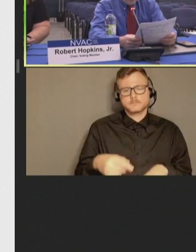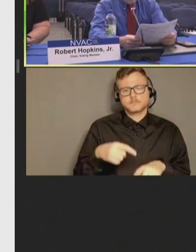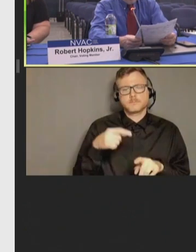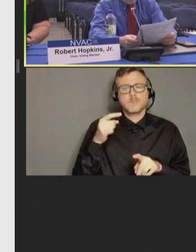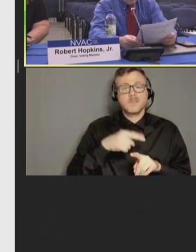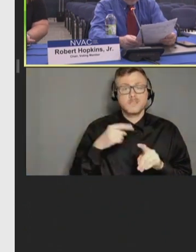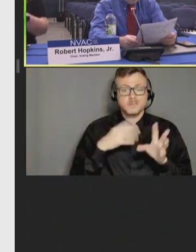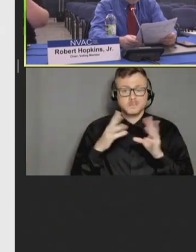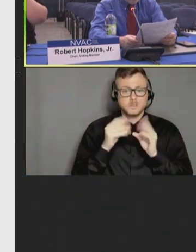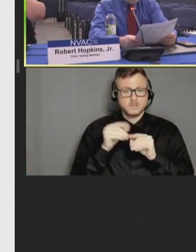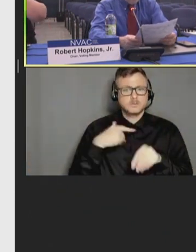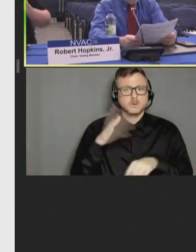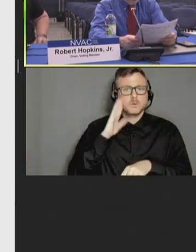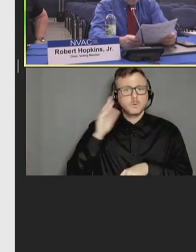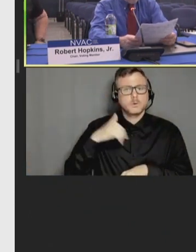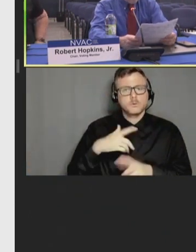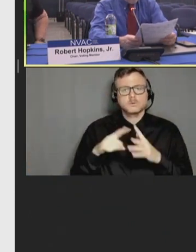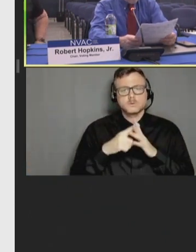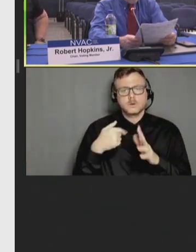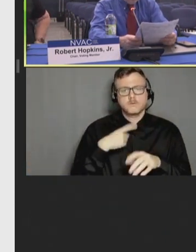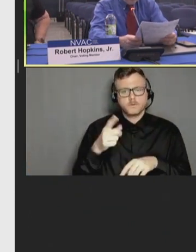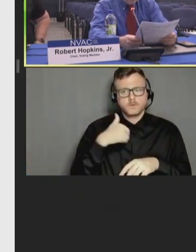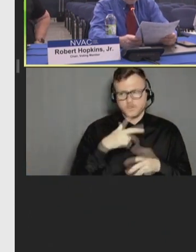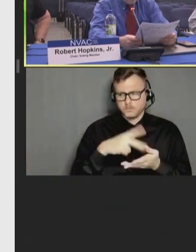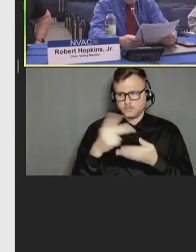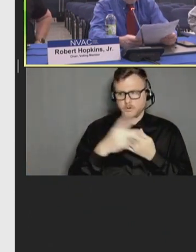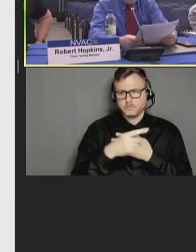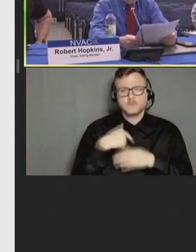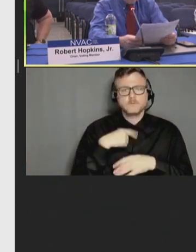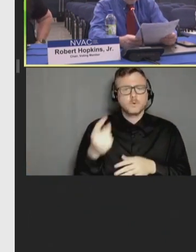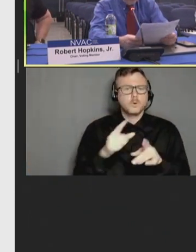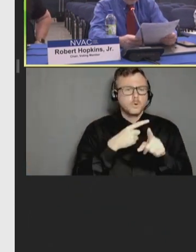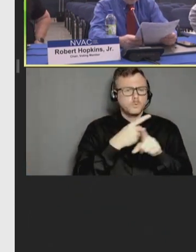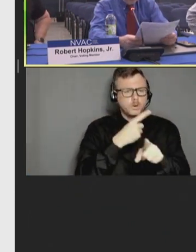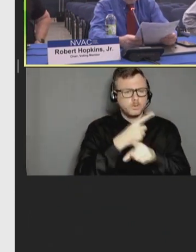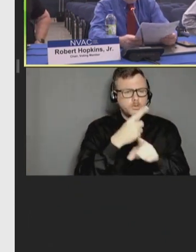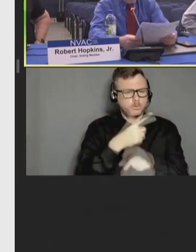programs are shifting to more emphasis on routine immunizations in a post-pandemic world.